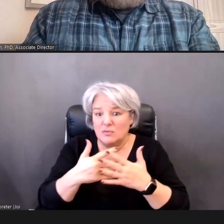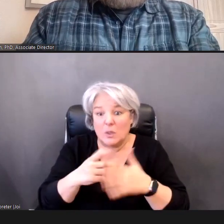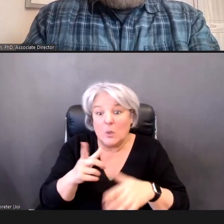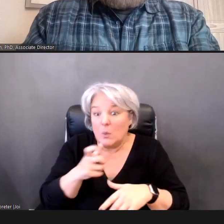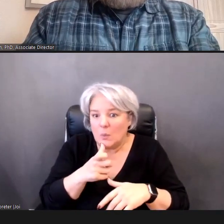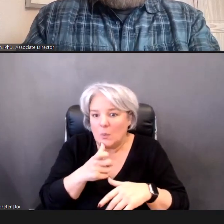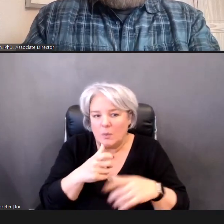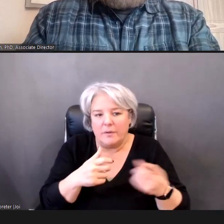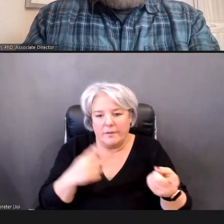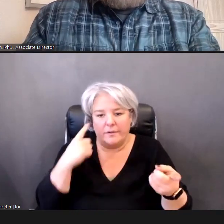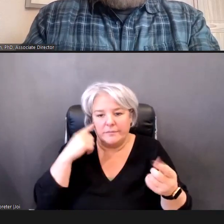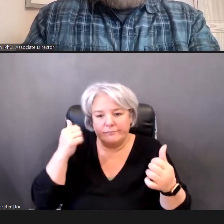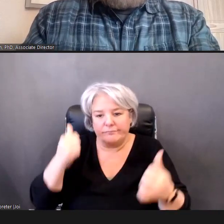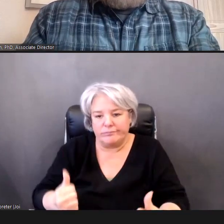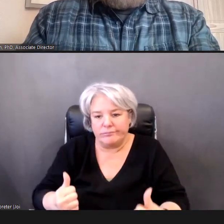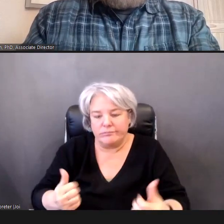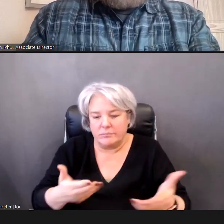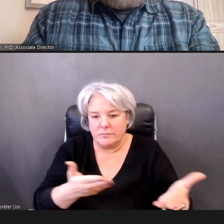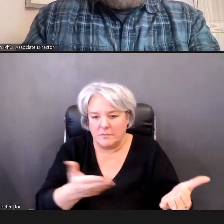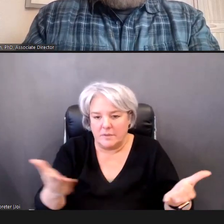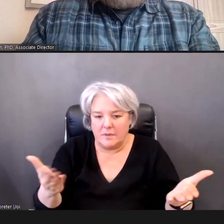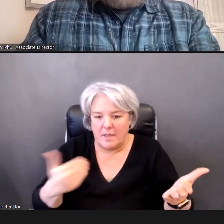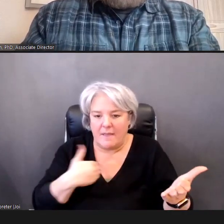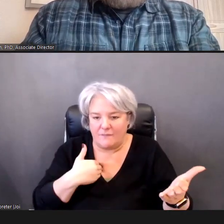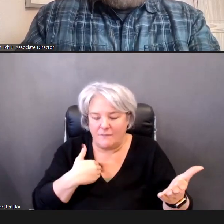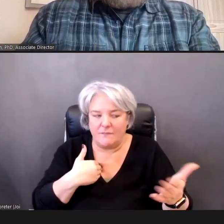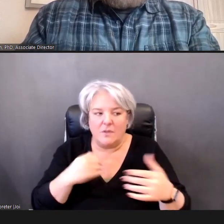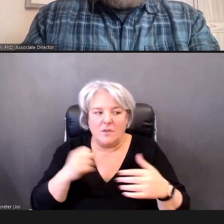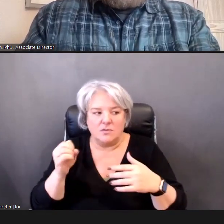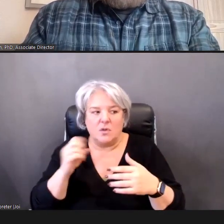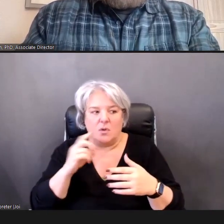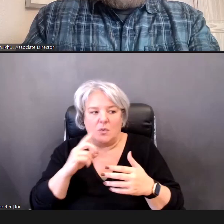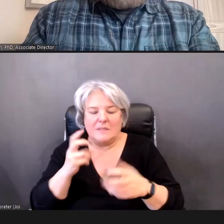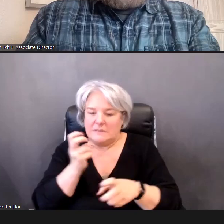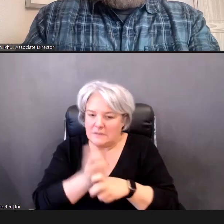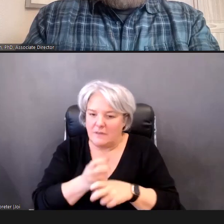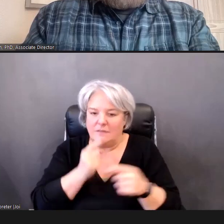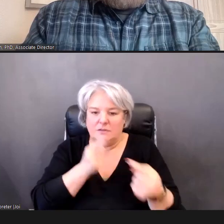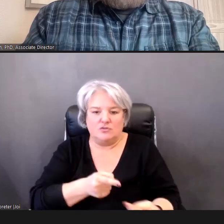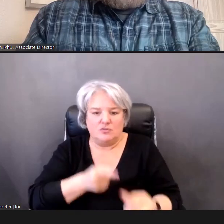the kids that actually have hearing loss